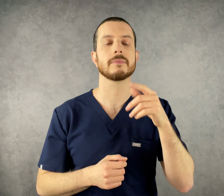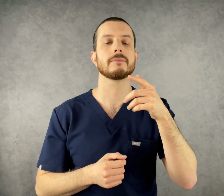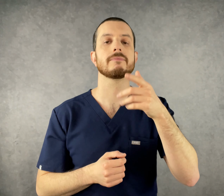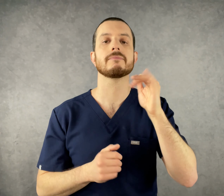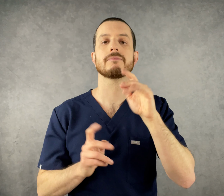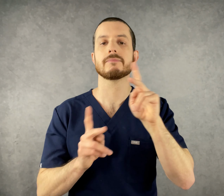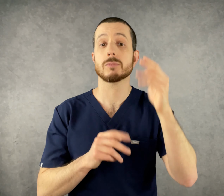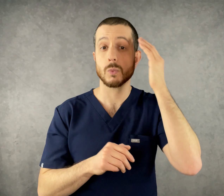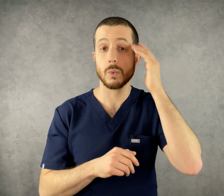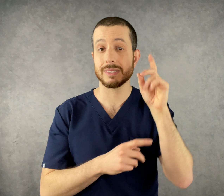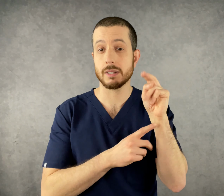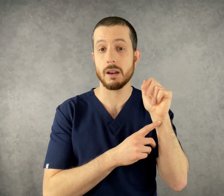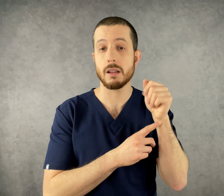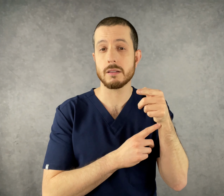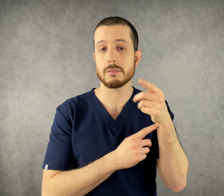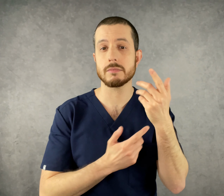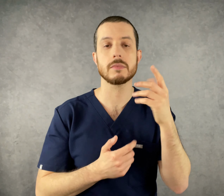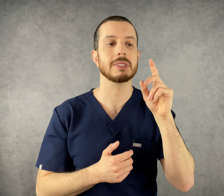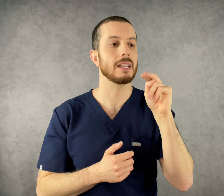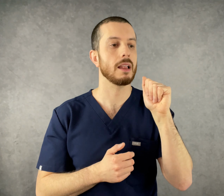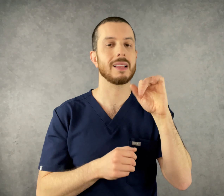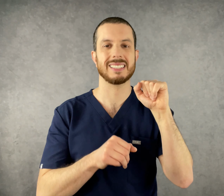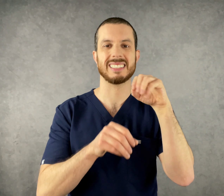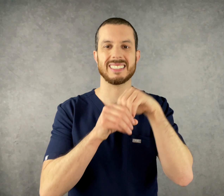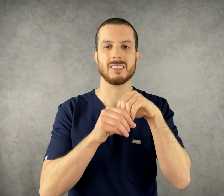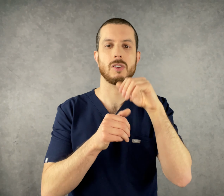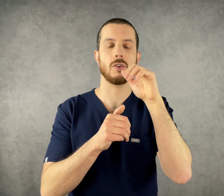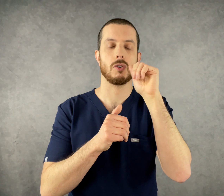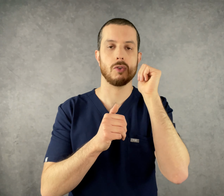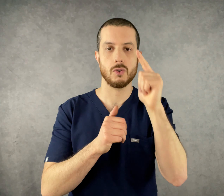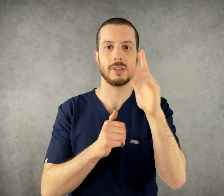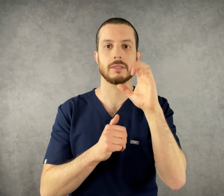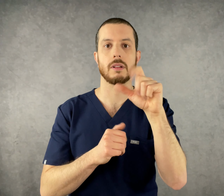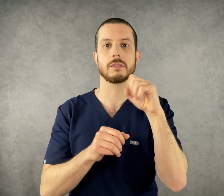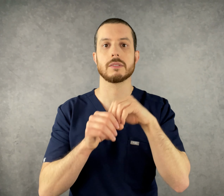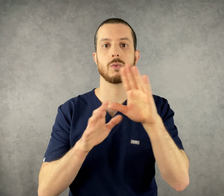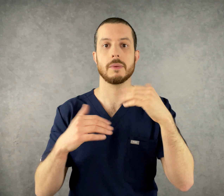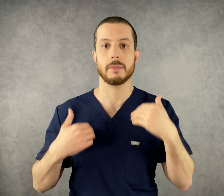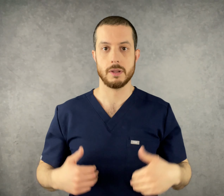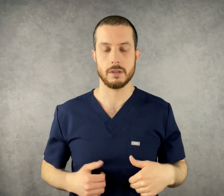So, you know what DNA is? DNA is basically in all the cells in your body